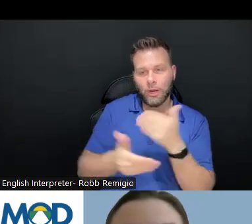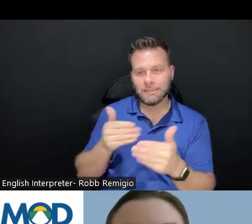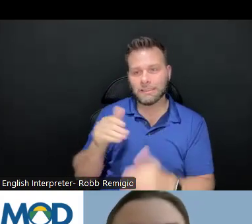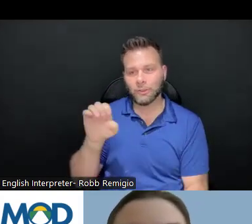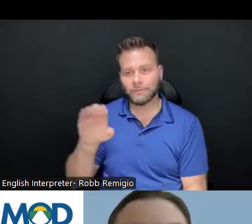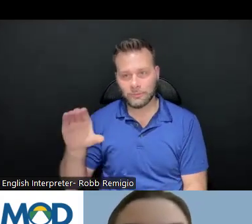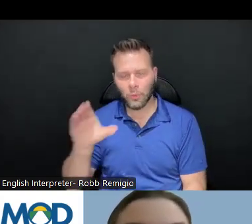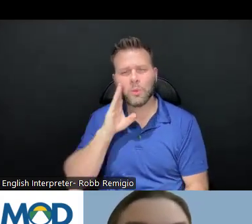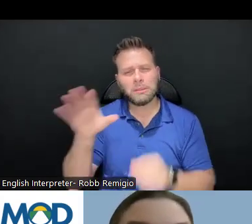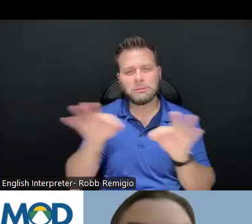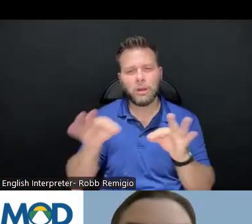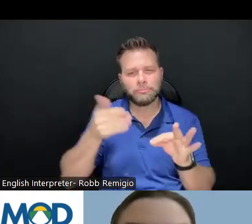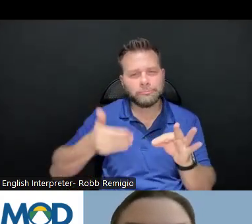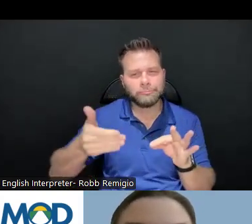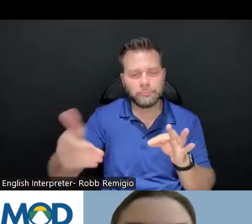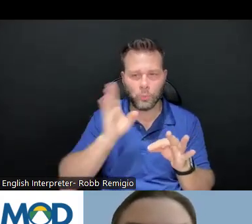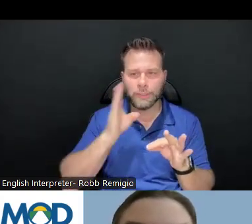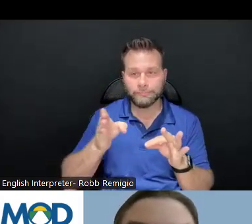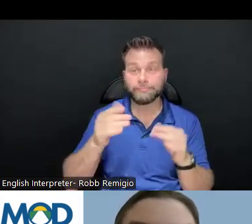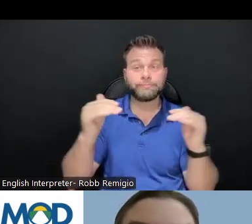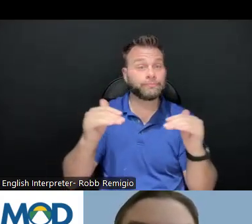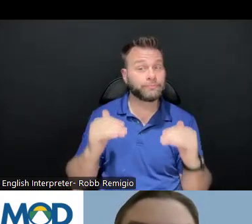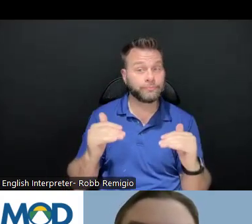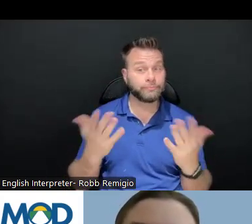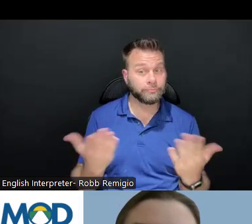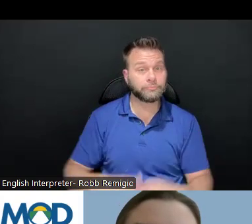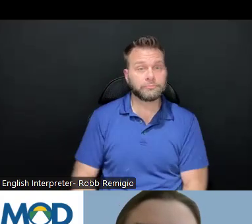which we'll describe more in detail throughout this Next slide, please.